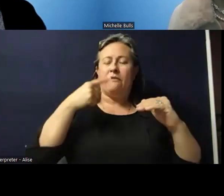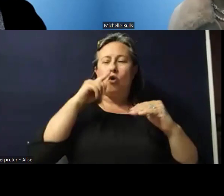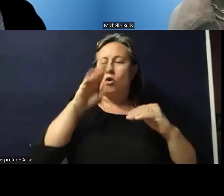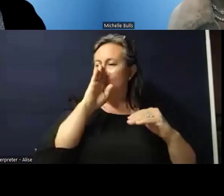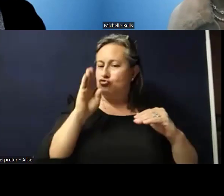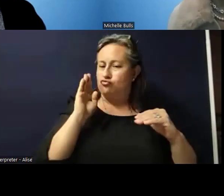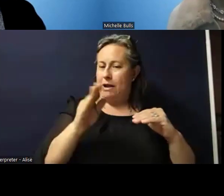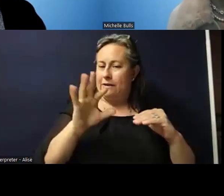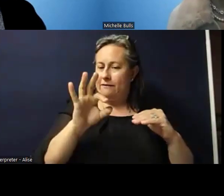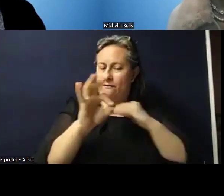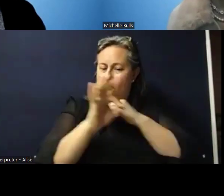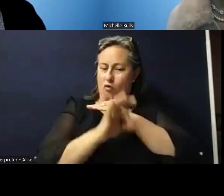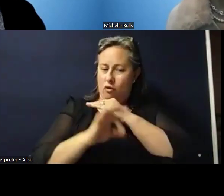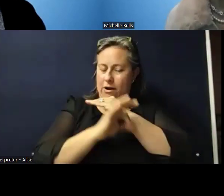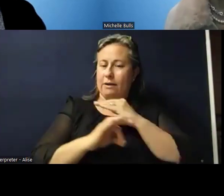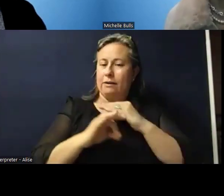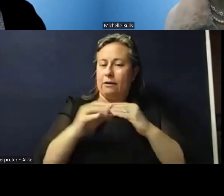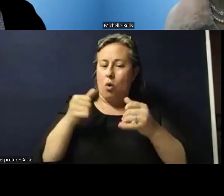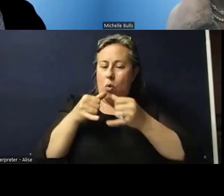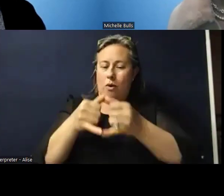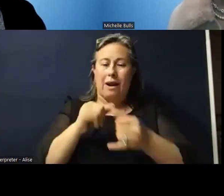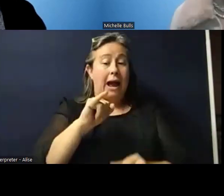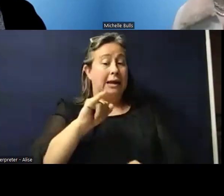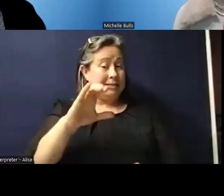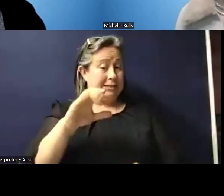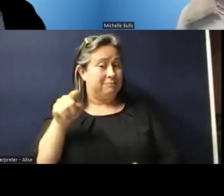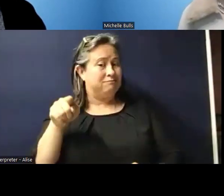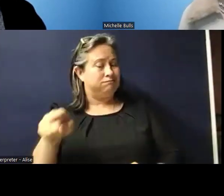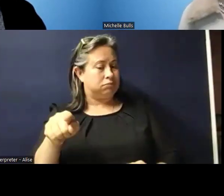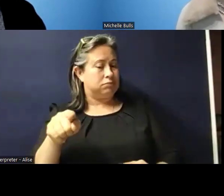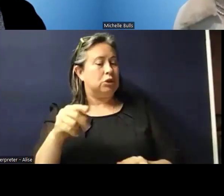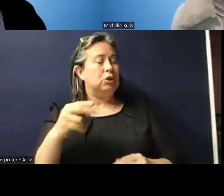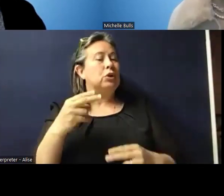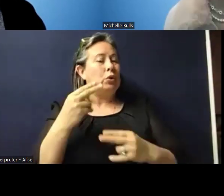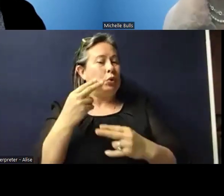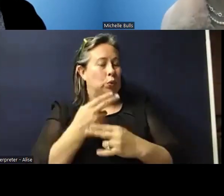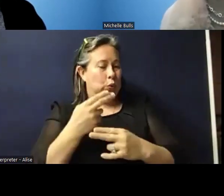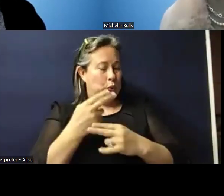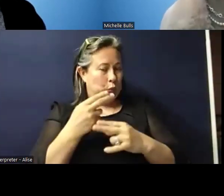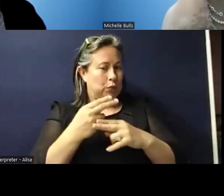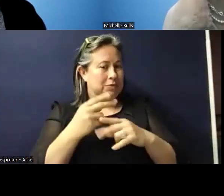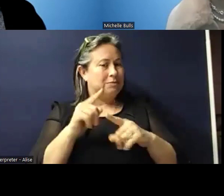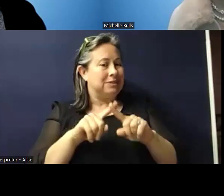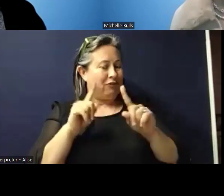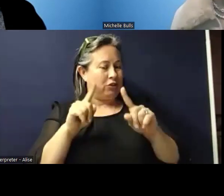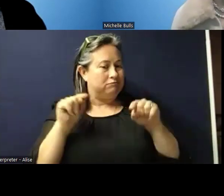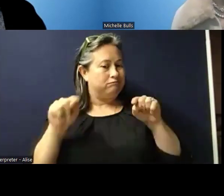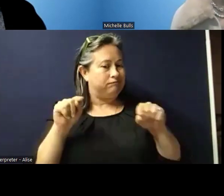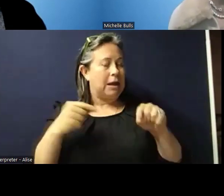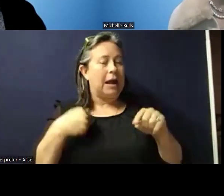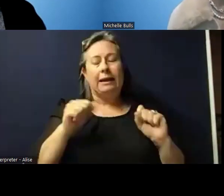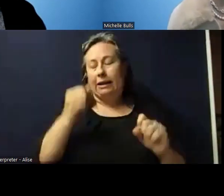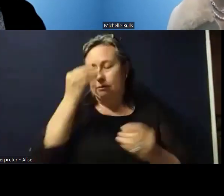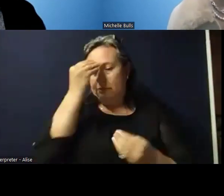ICs may differ in their use of the Streamlined Noncompeting Award process or not. I can tell you for NIAID